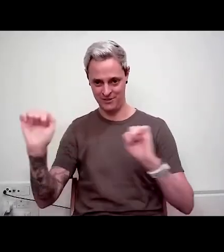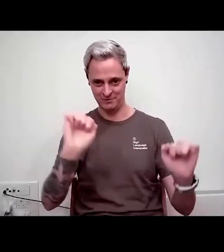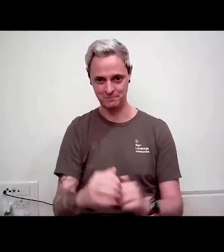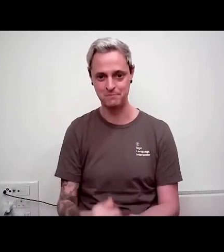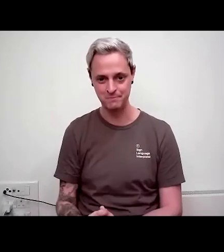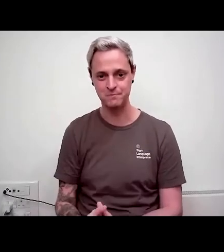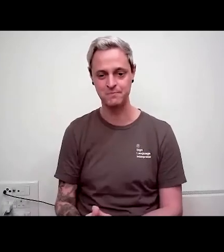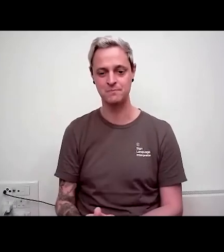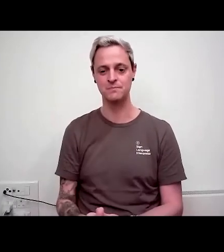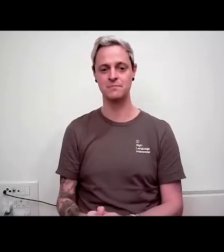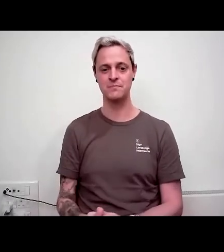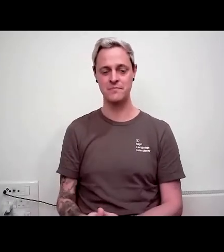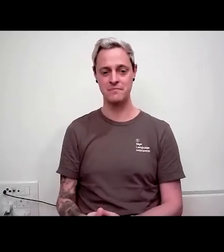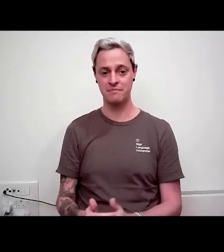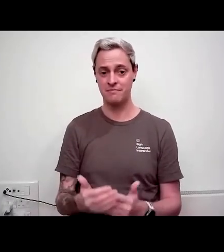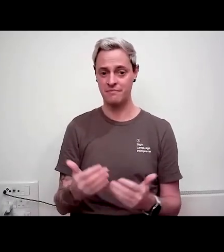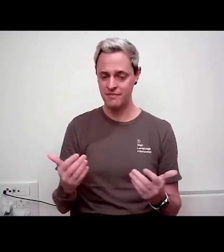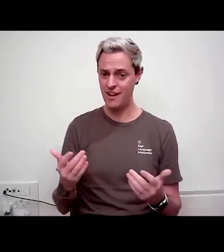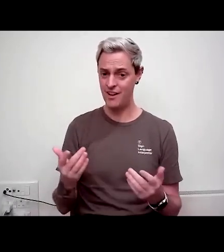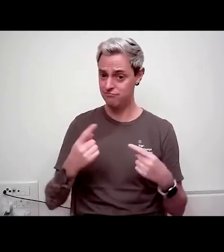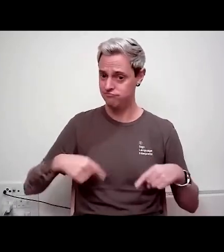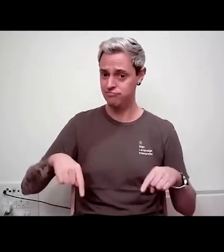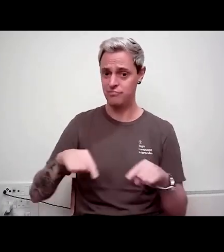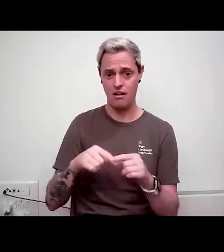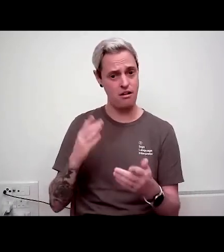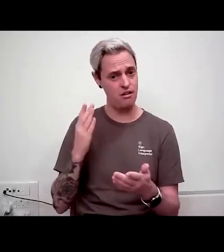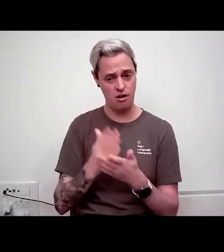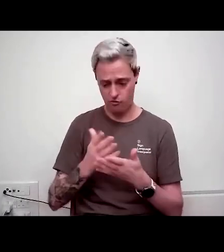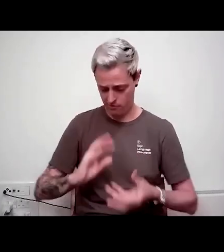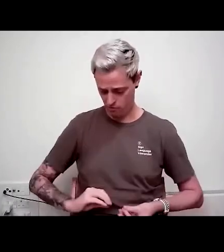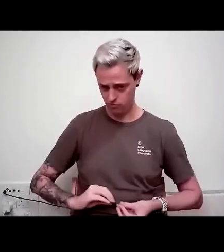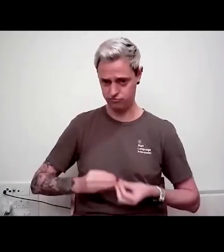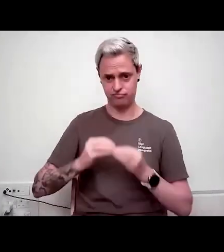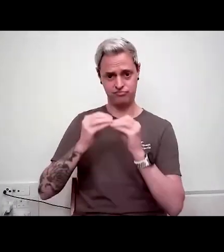Remember that we are fearfully and wonderfully made as the psalmist reminds us,